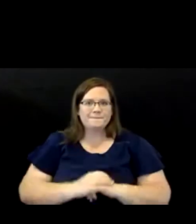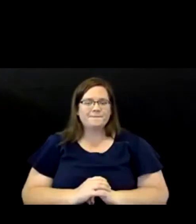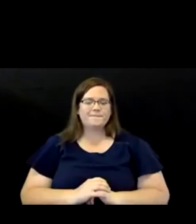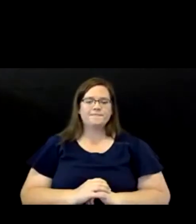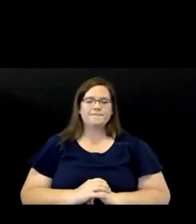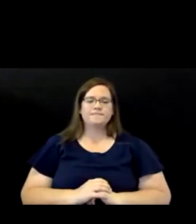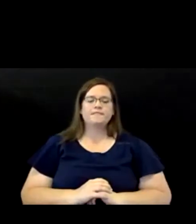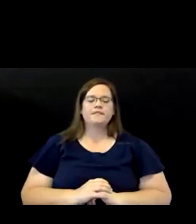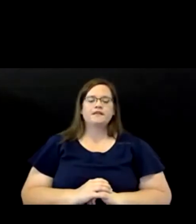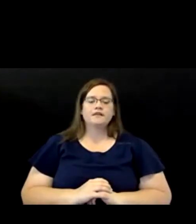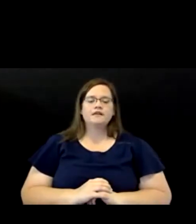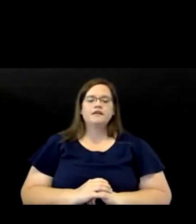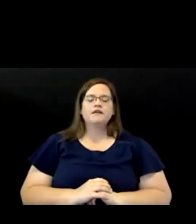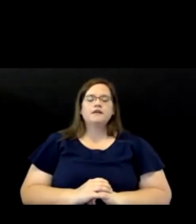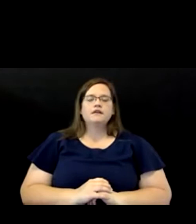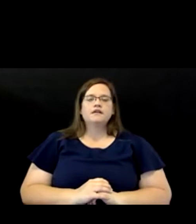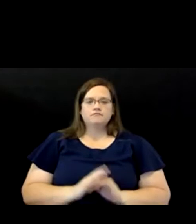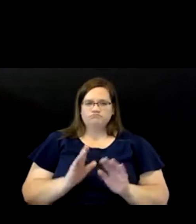What I want to shift to -- hopefully that's a good overview of